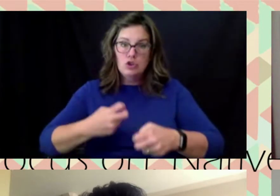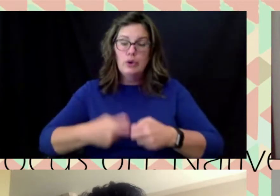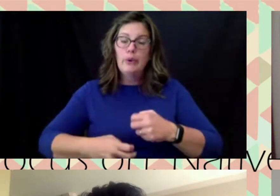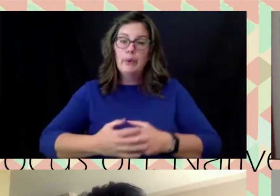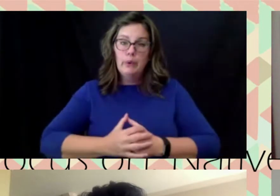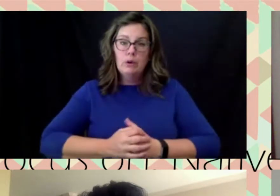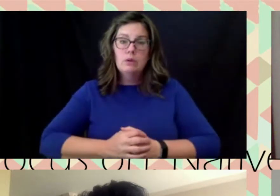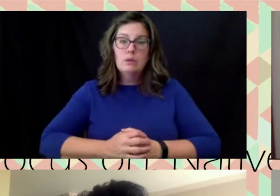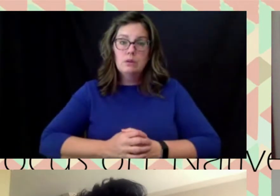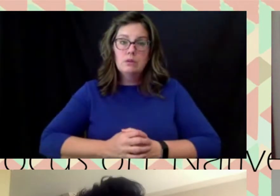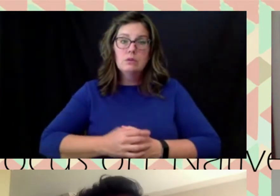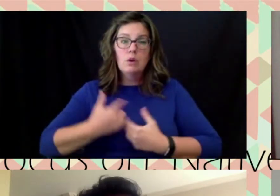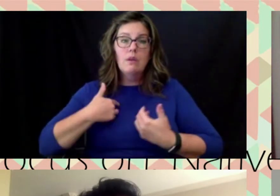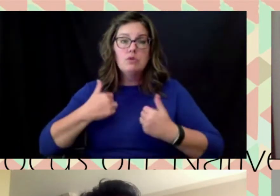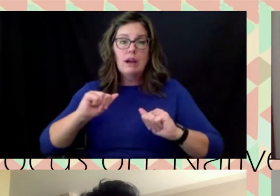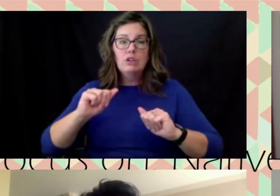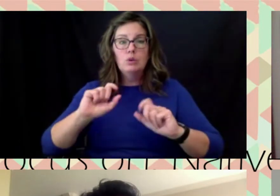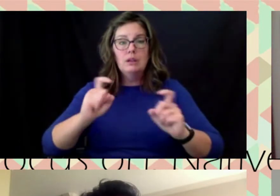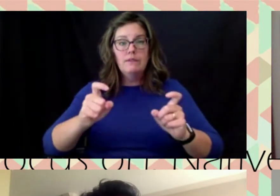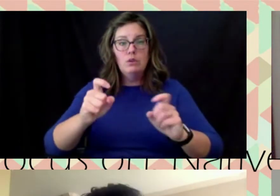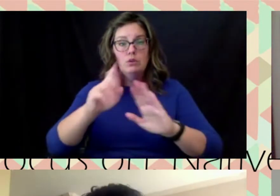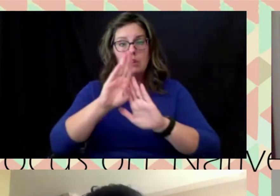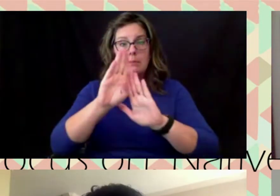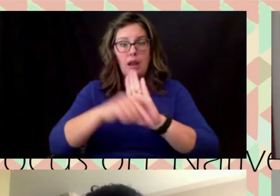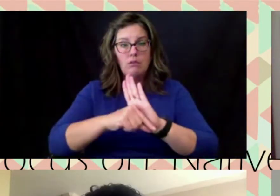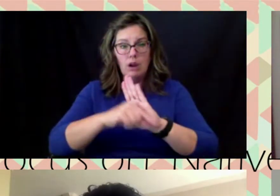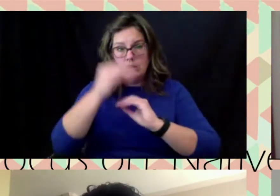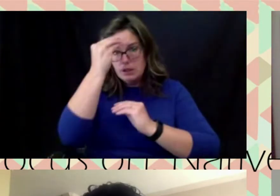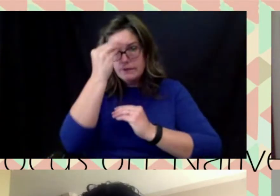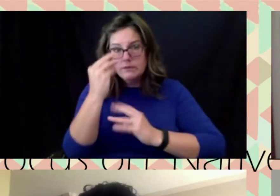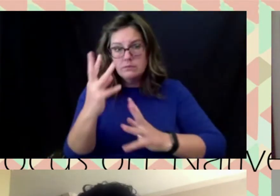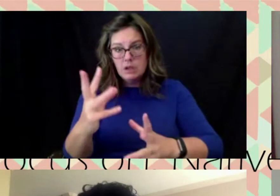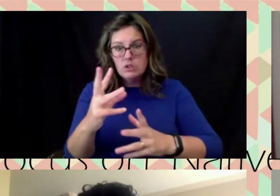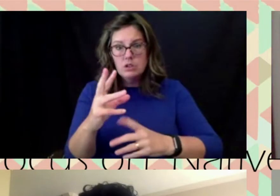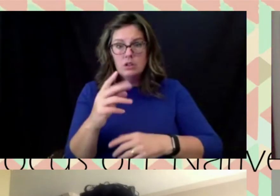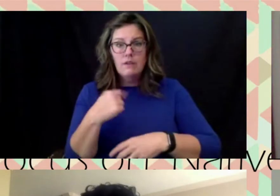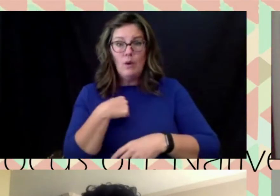of giving you some background information of of what i witnessed um during this last